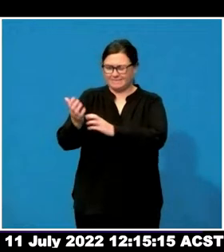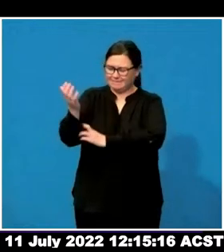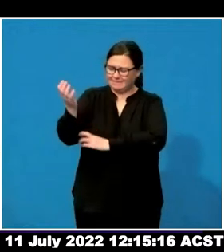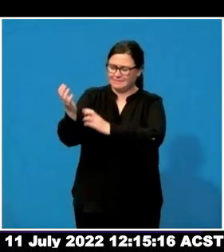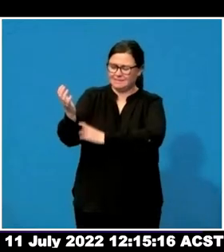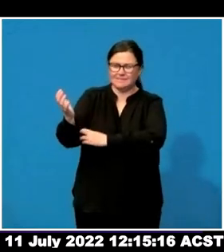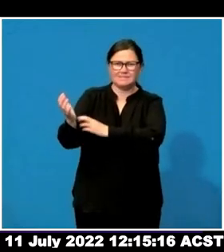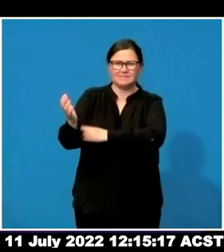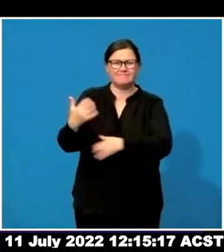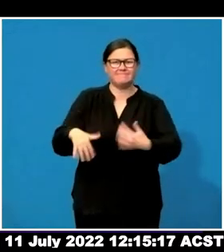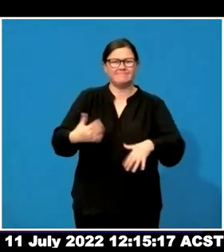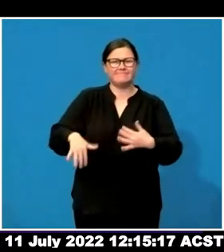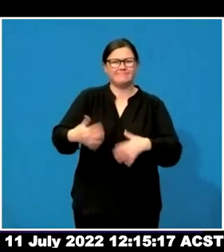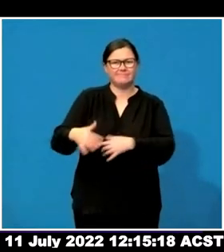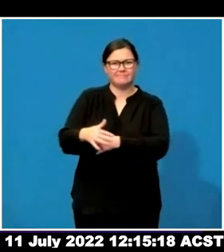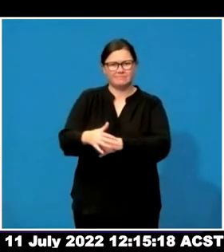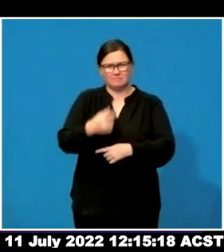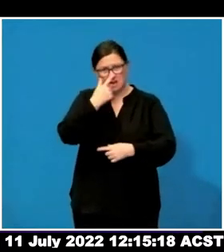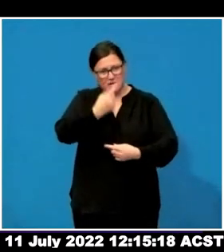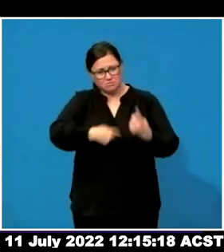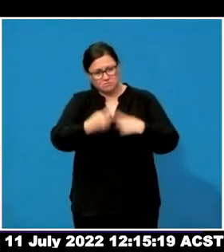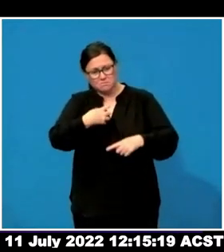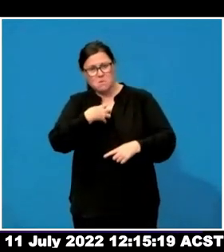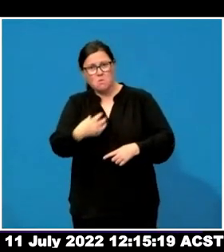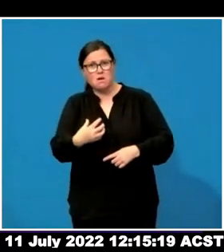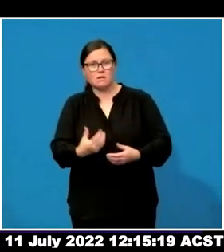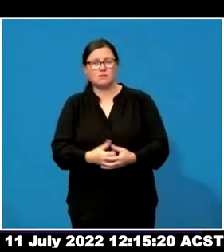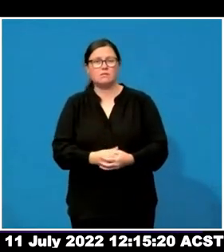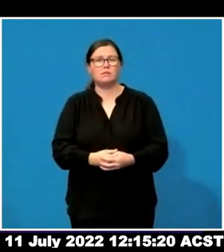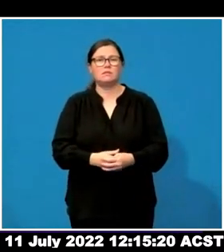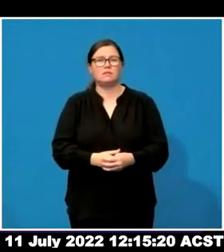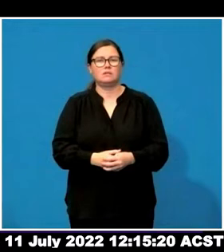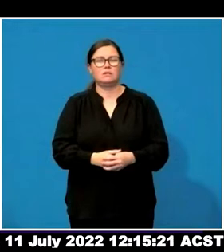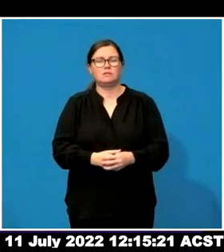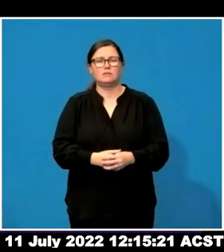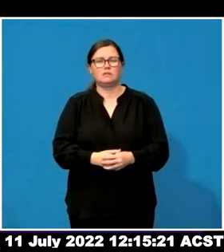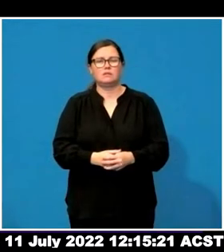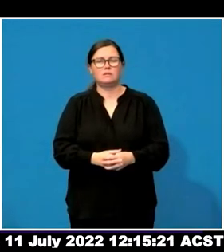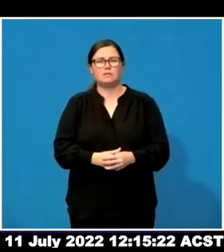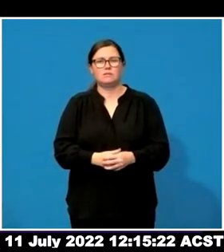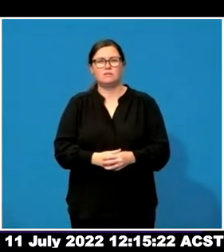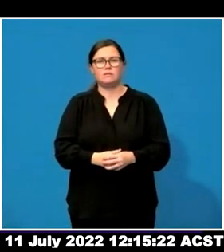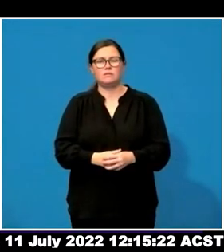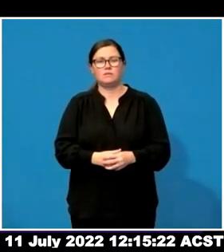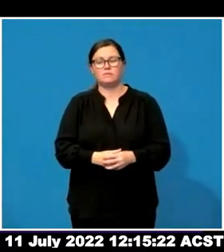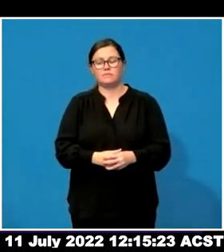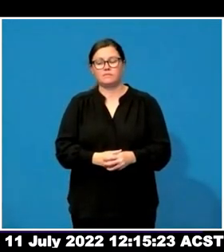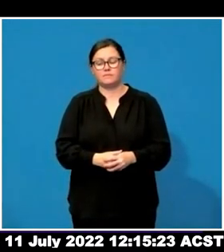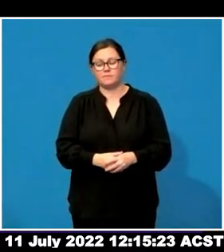What's wrong with it? DAISY: It's, like, scratching my arm.